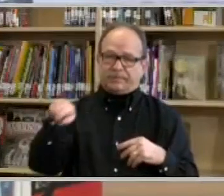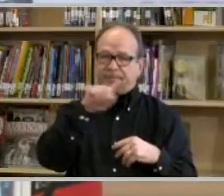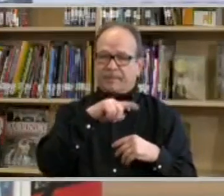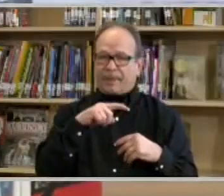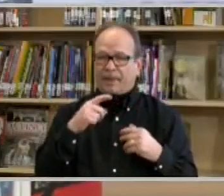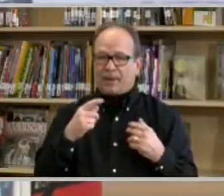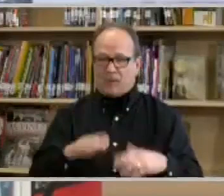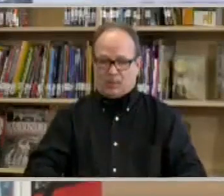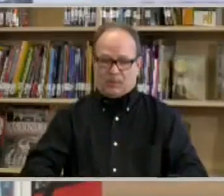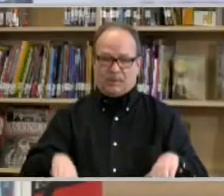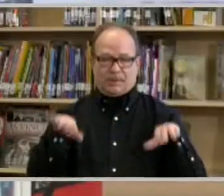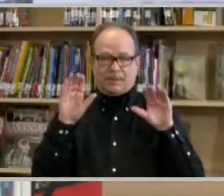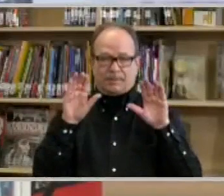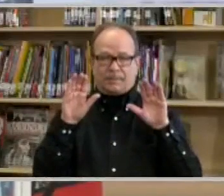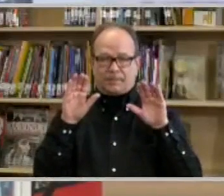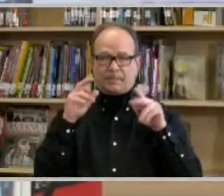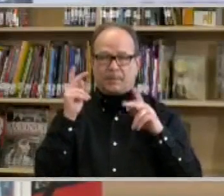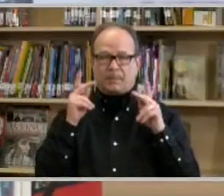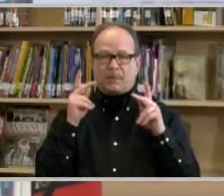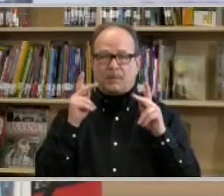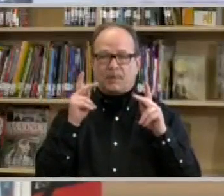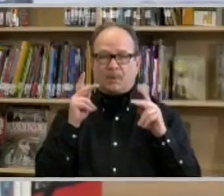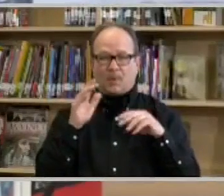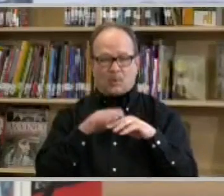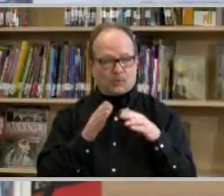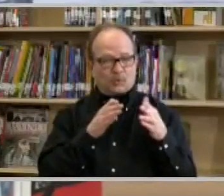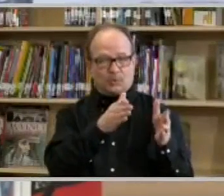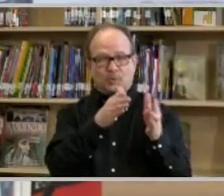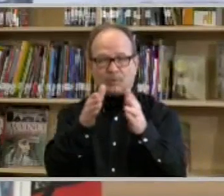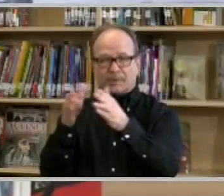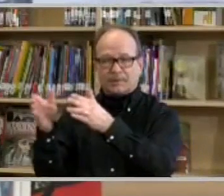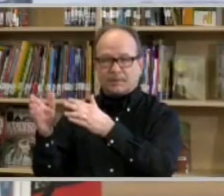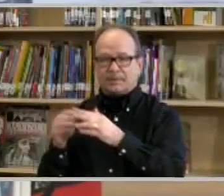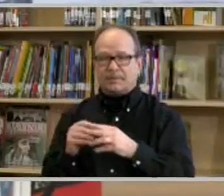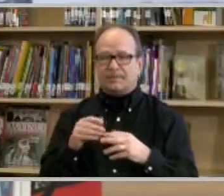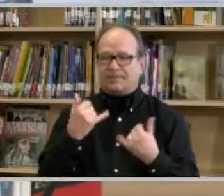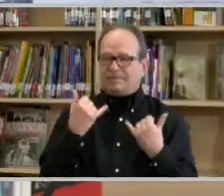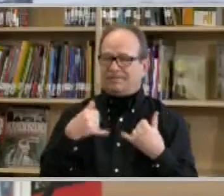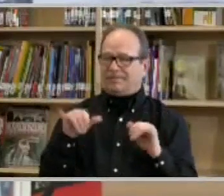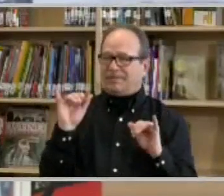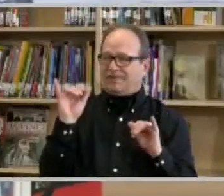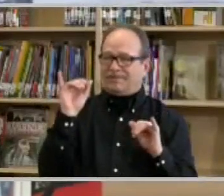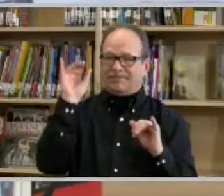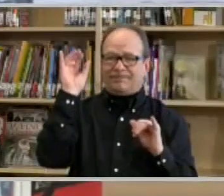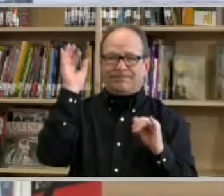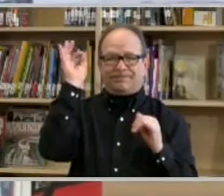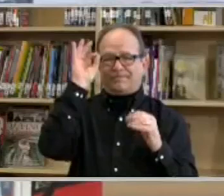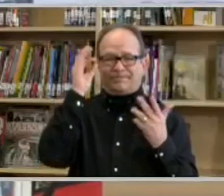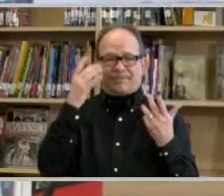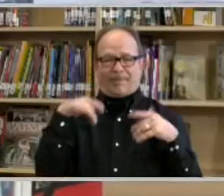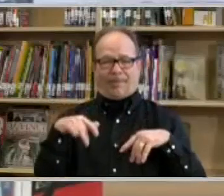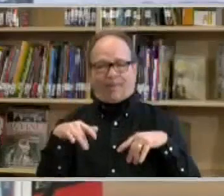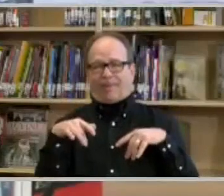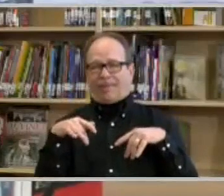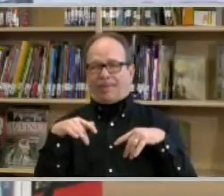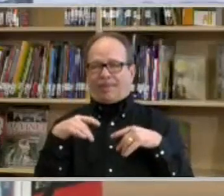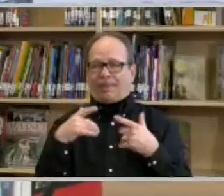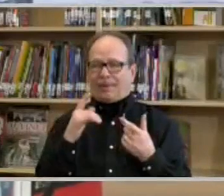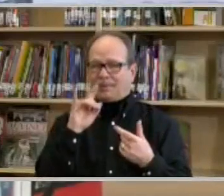OUR YOUNG YOUTH IS CONCERNED THAT'S COMING UP NOW, WE HAVE SO MANY PEOPLE THAT'S ON THE STREETS THAT HAVE A LACK OF